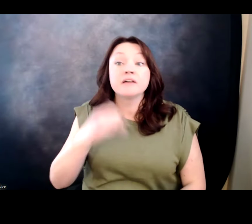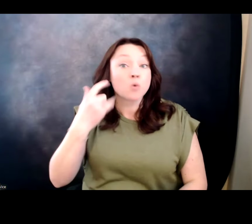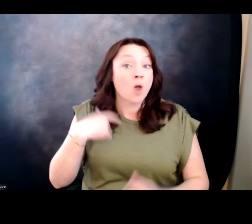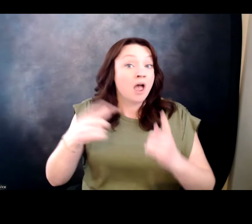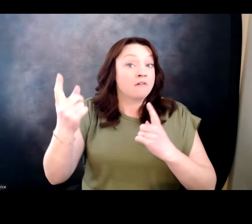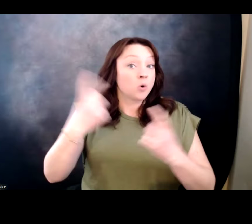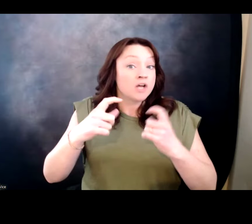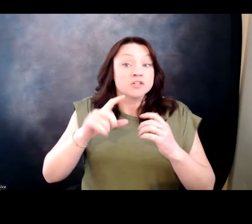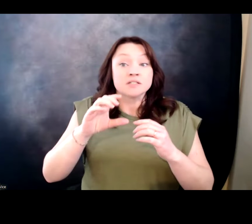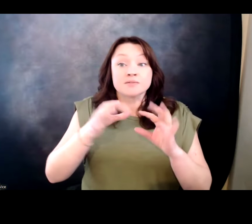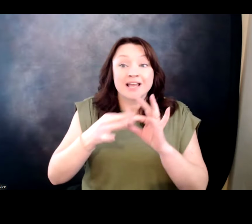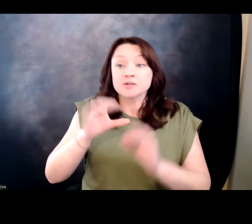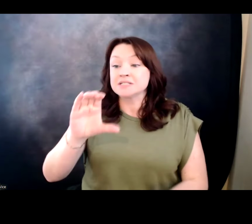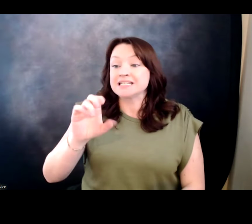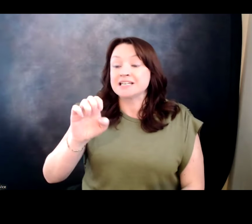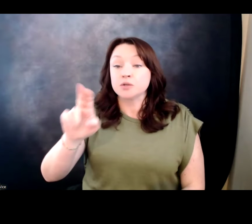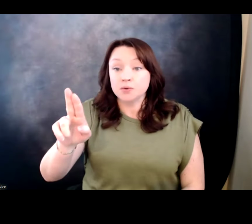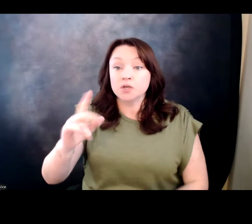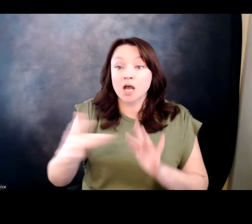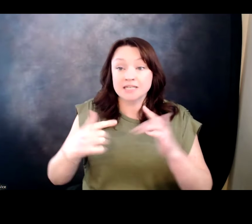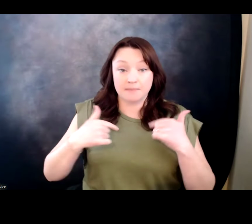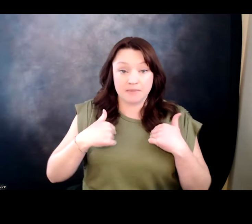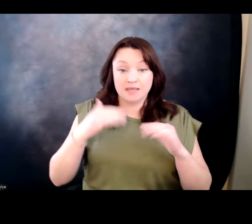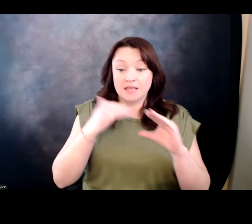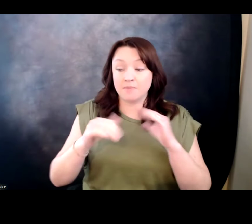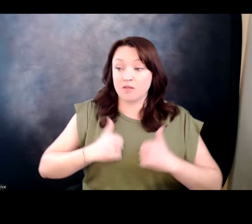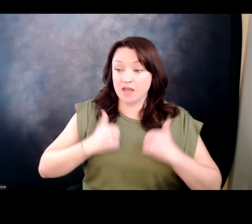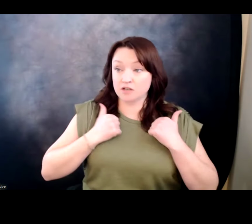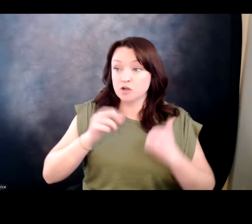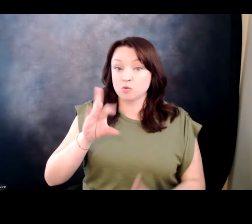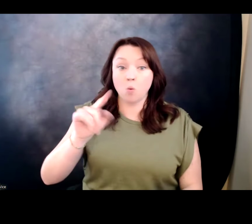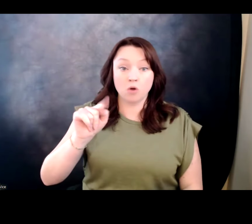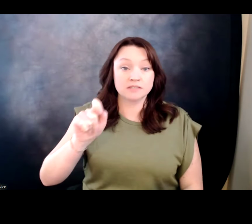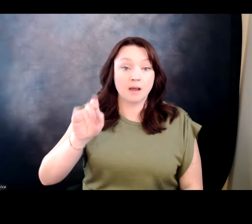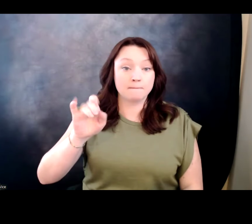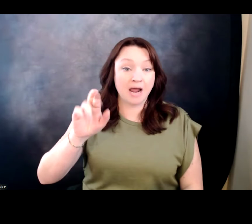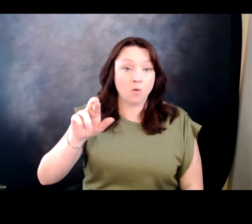contact me. My email address is walt.bower@uky.edu.